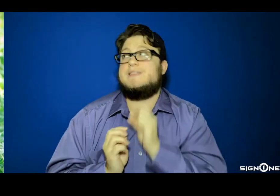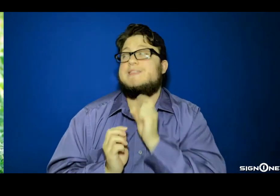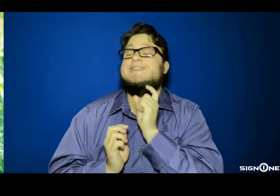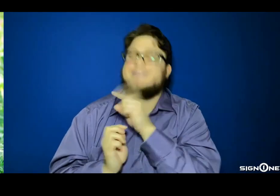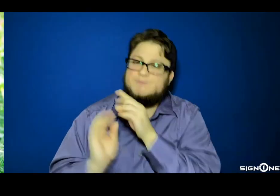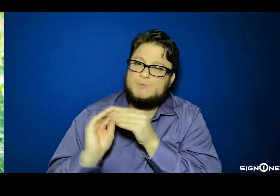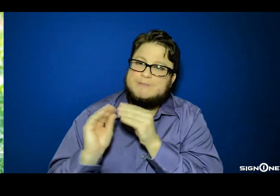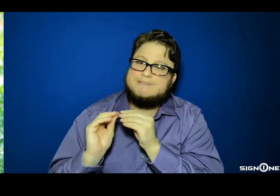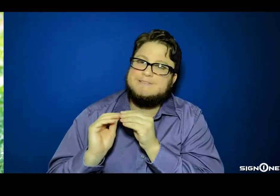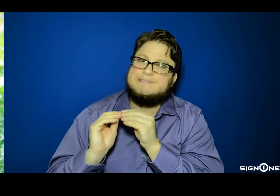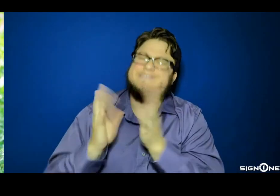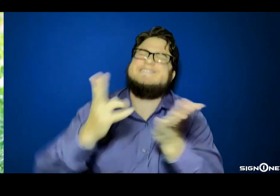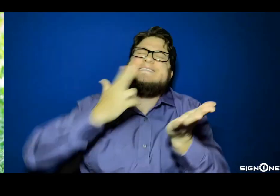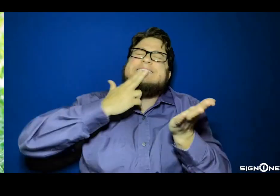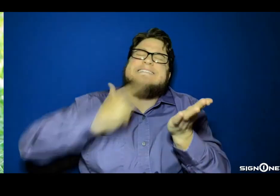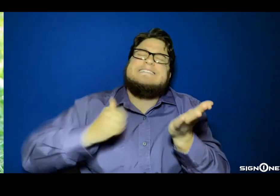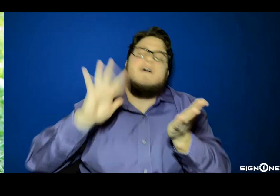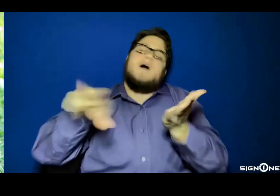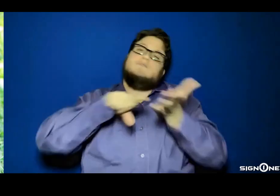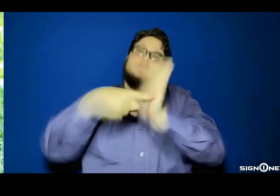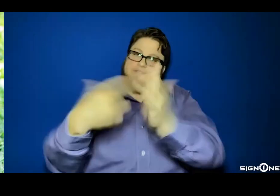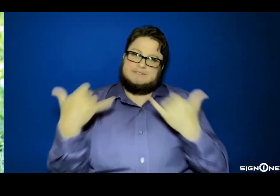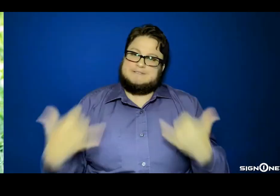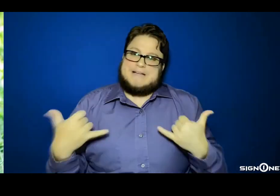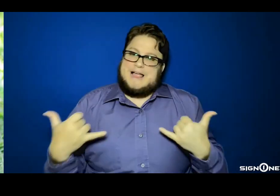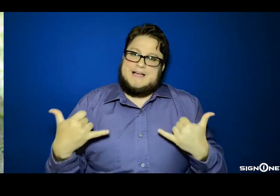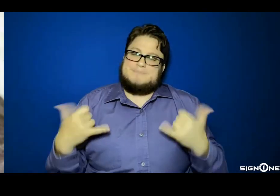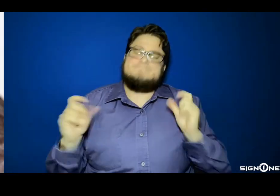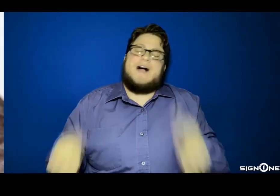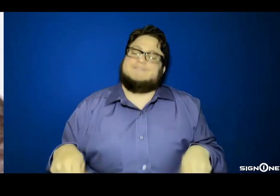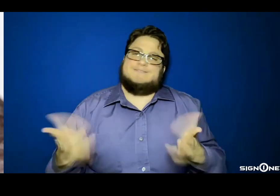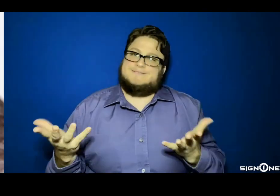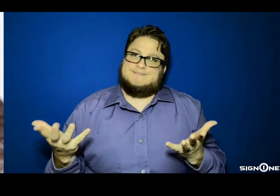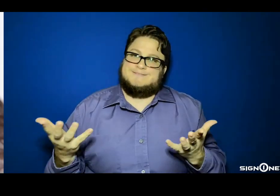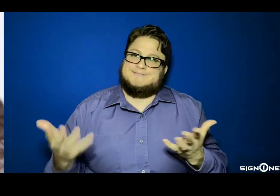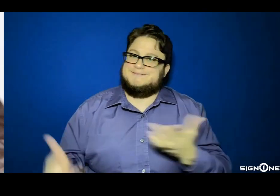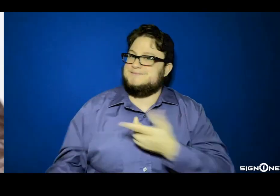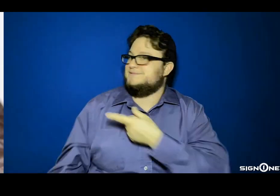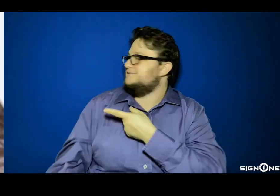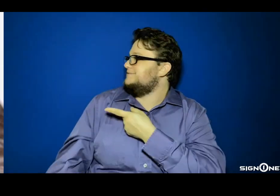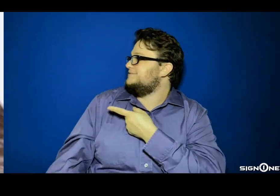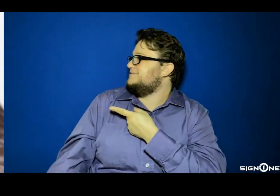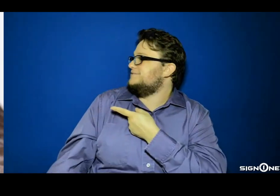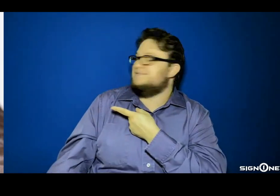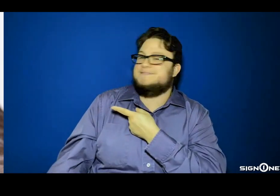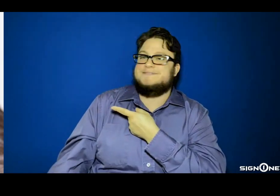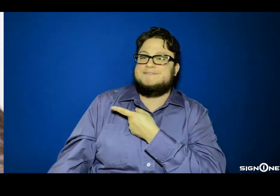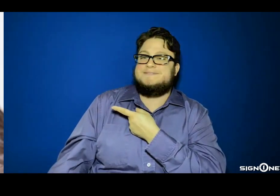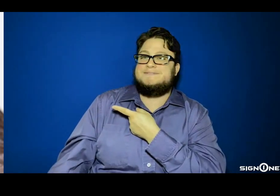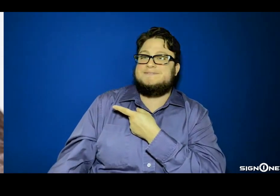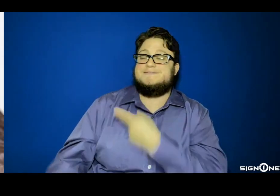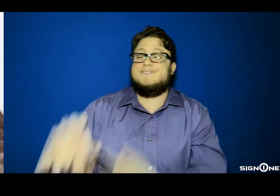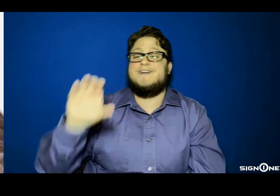But one story is so amazingly cute we had to show it to you today!